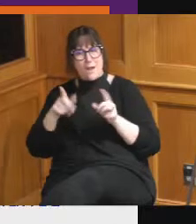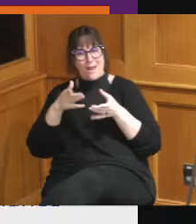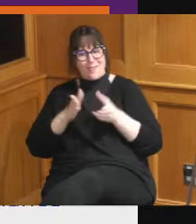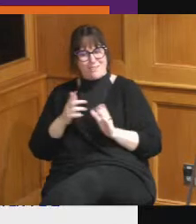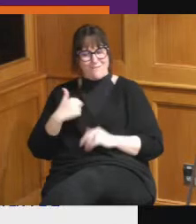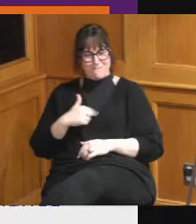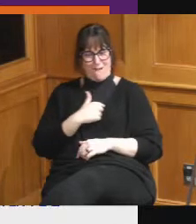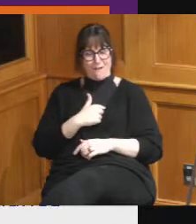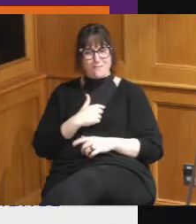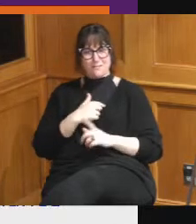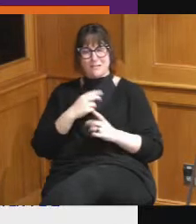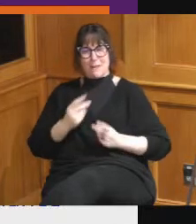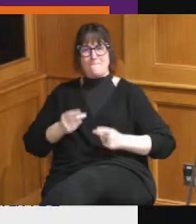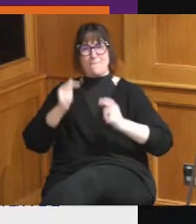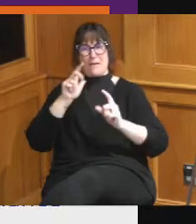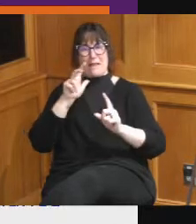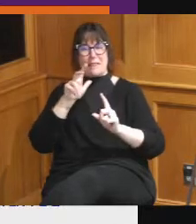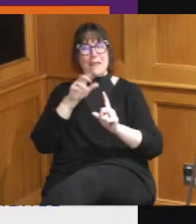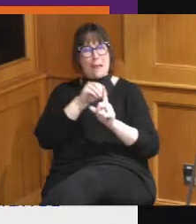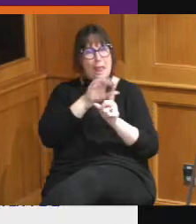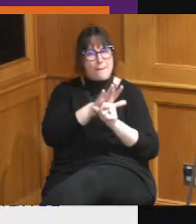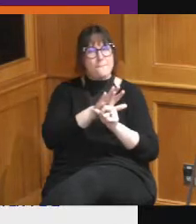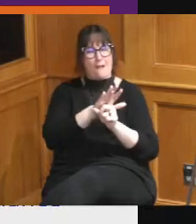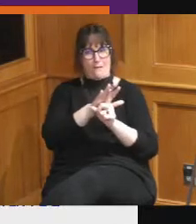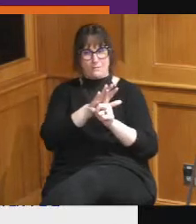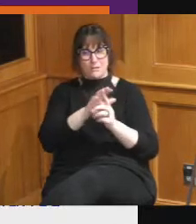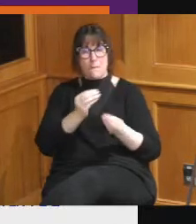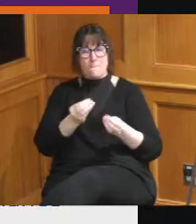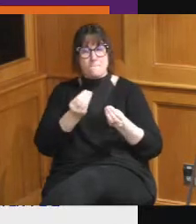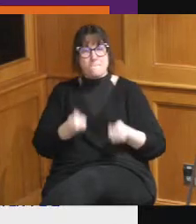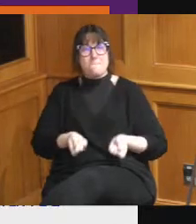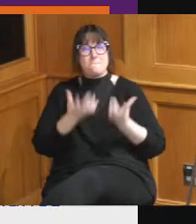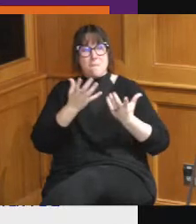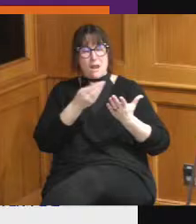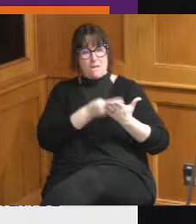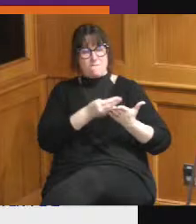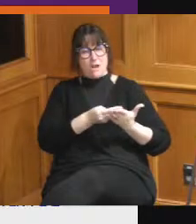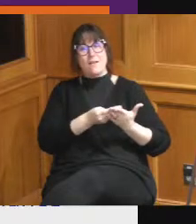impacts right away a lot of the other funding came in over time it's say coun money that came at the